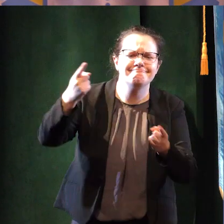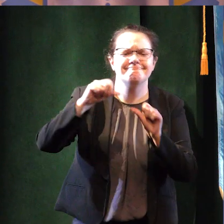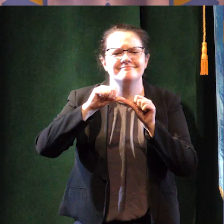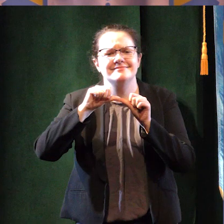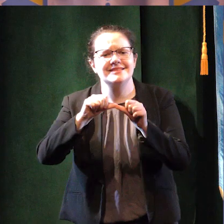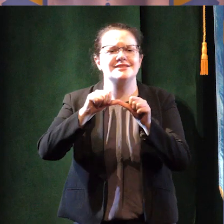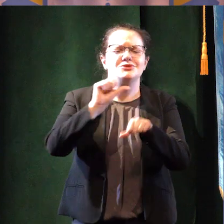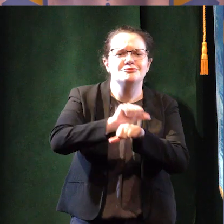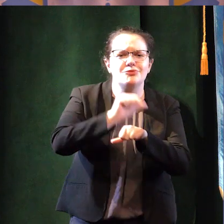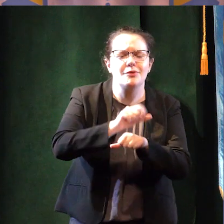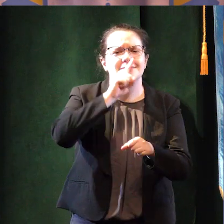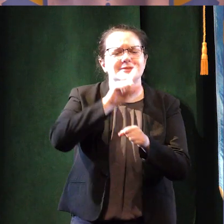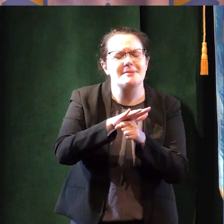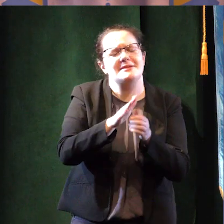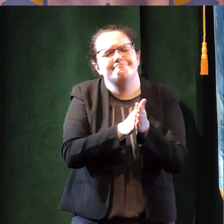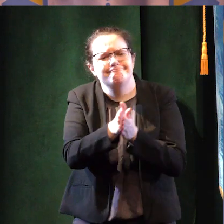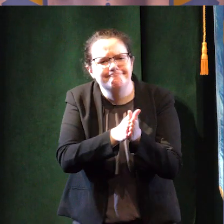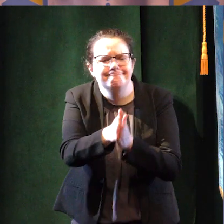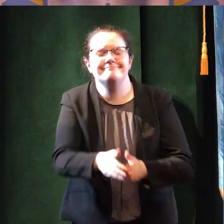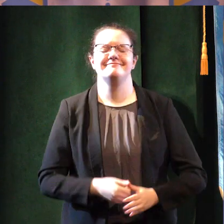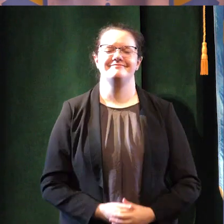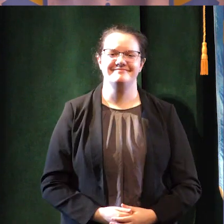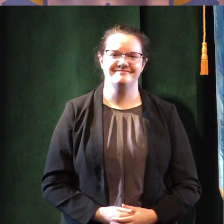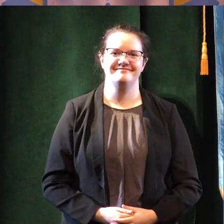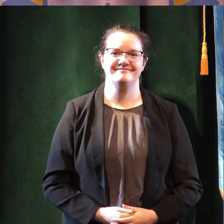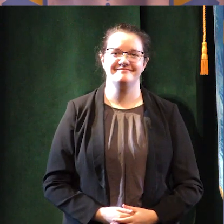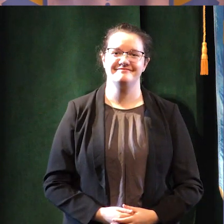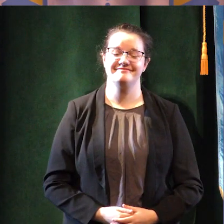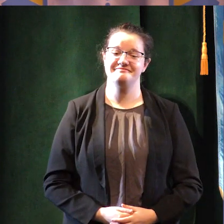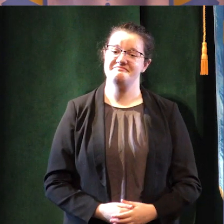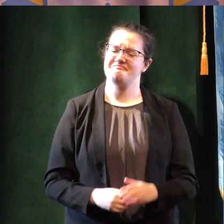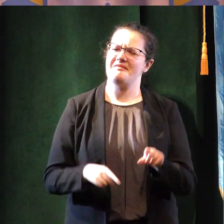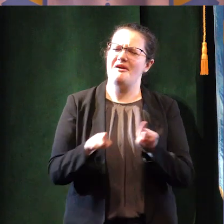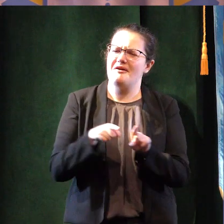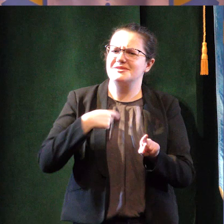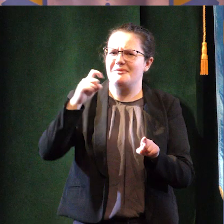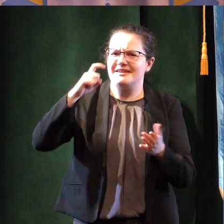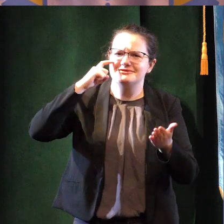unending enthusiasm and I would be remiss if I did not acknowledge the